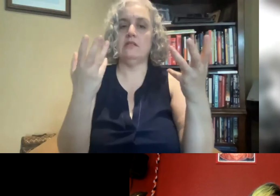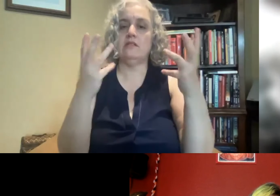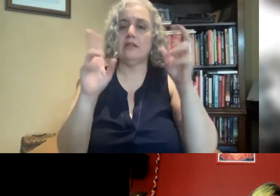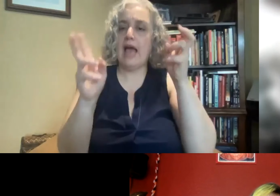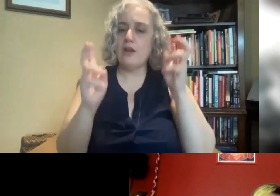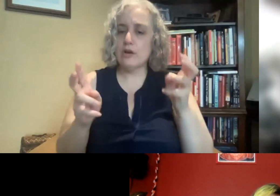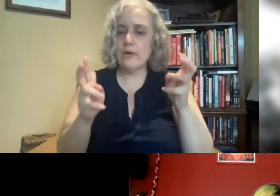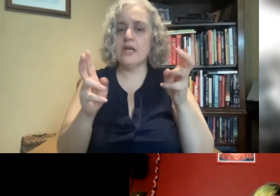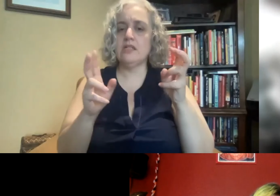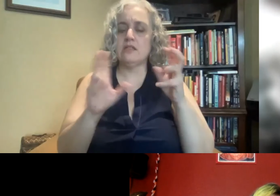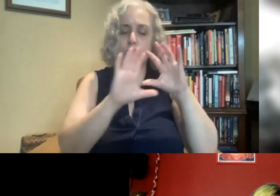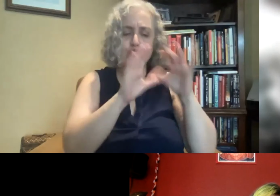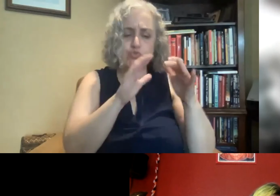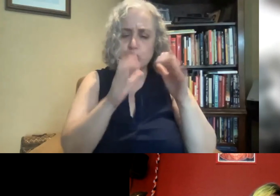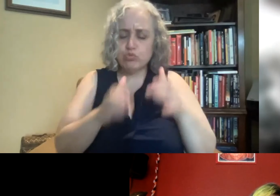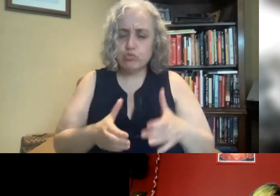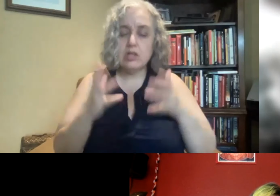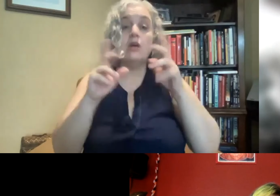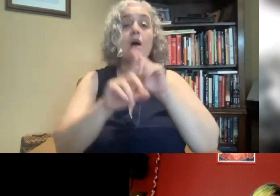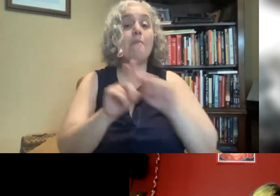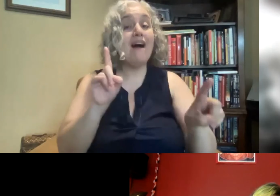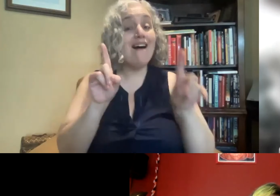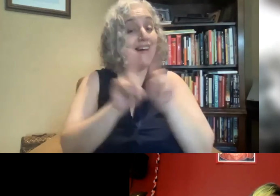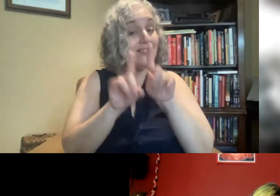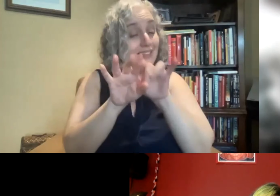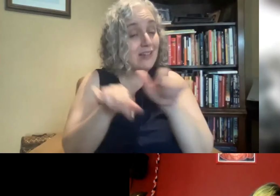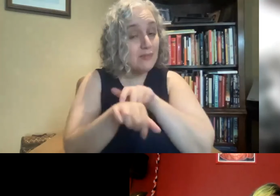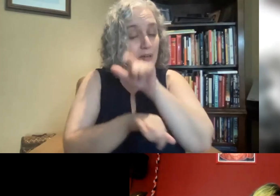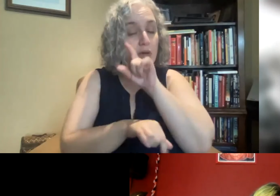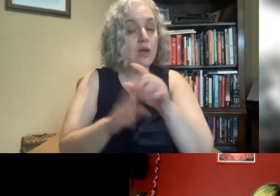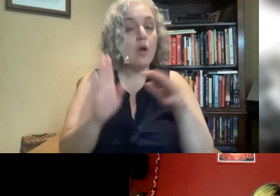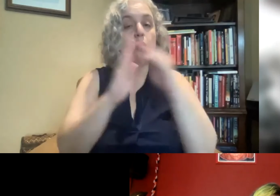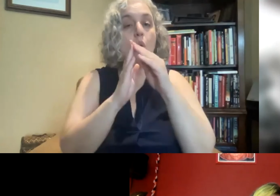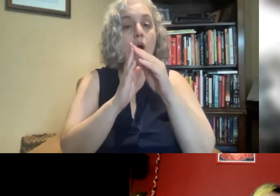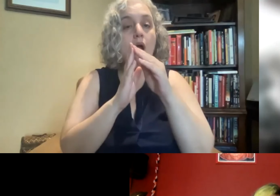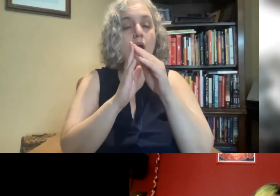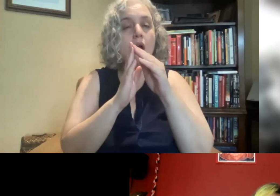but in fact, it's also moving towards that reduction.